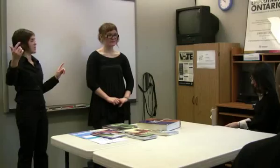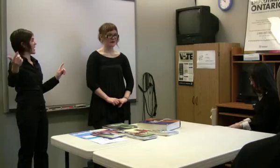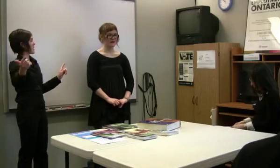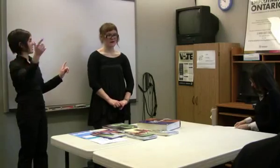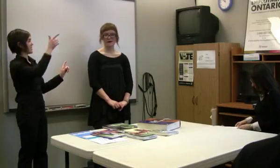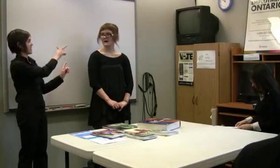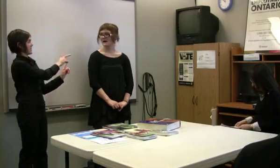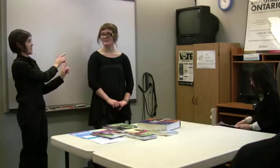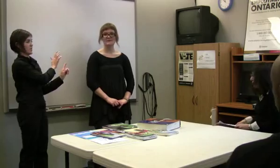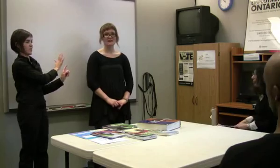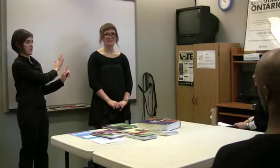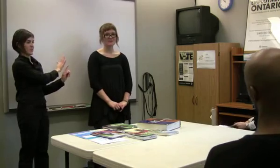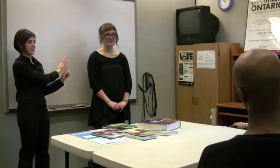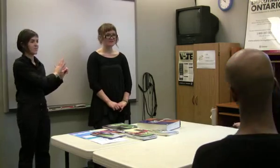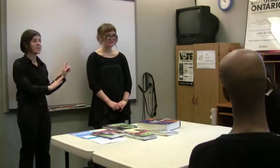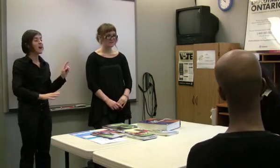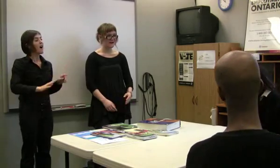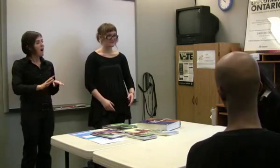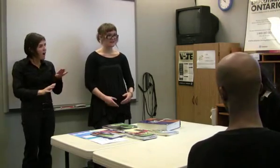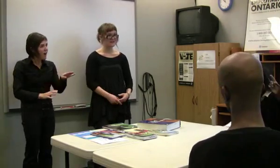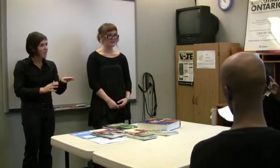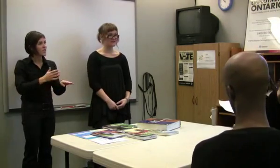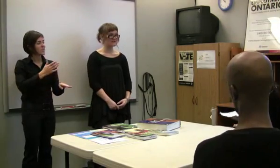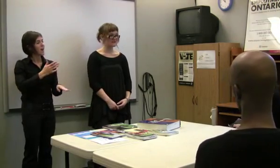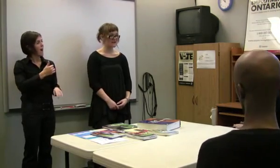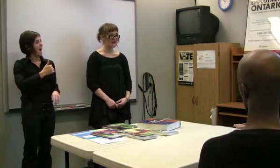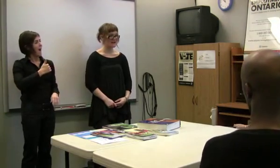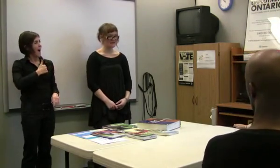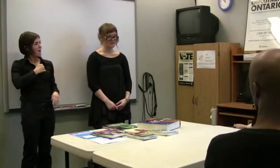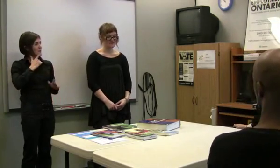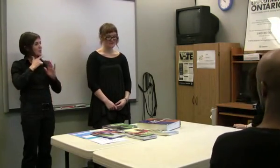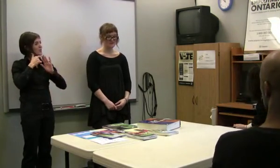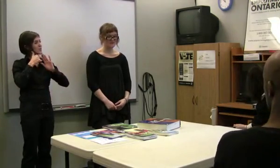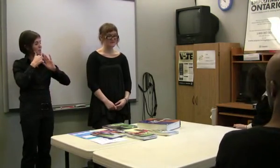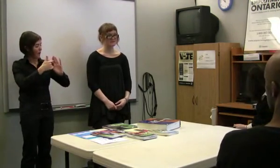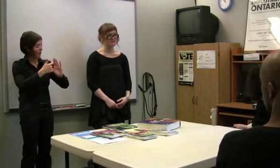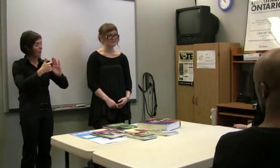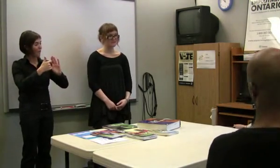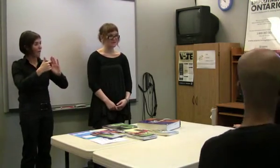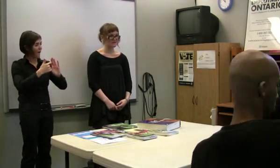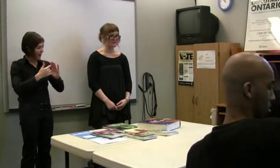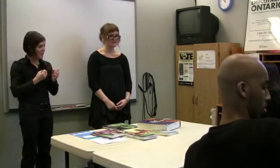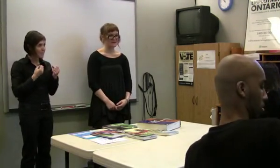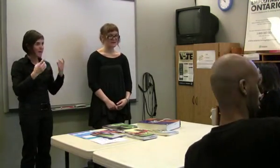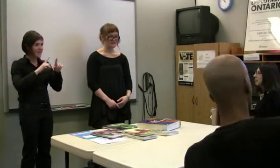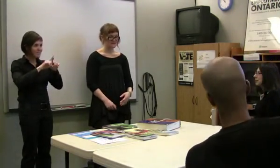I am going to answer that question. I am going to show you different books